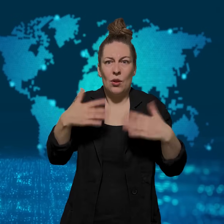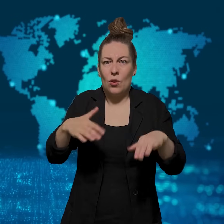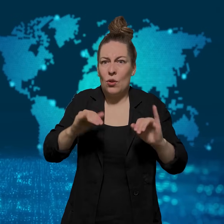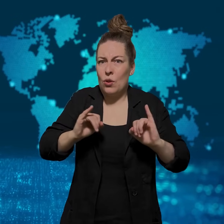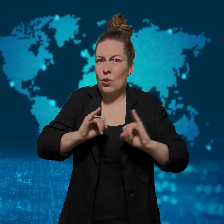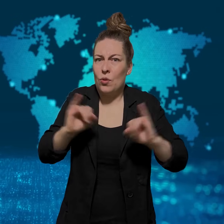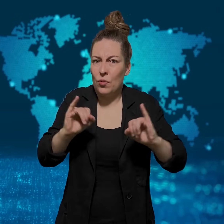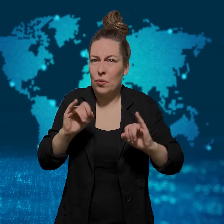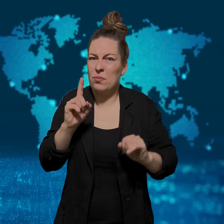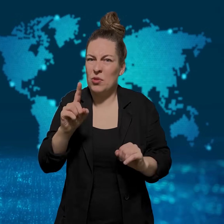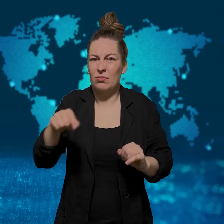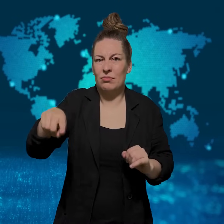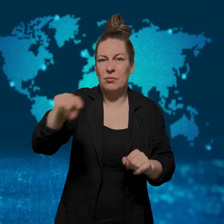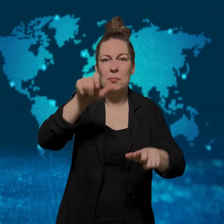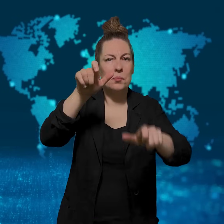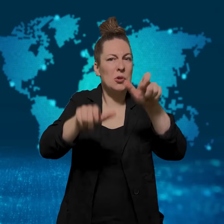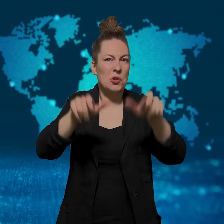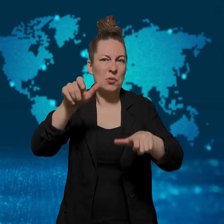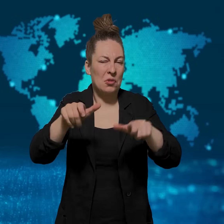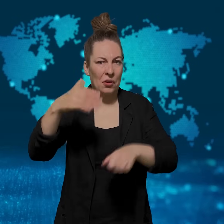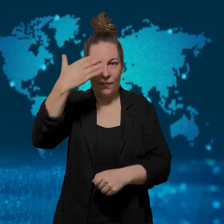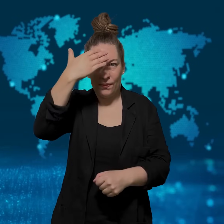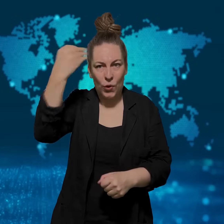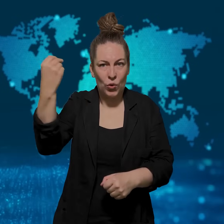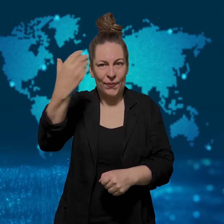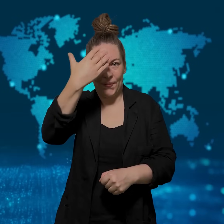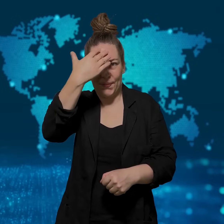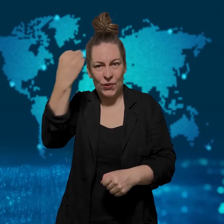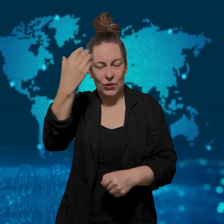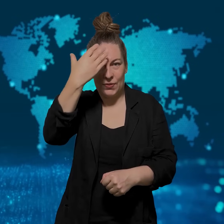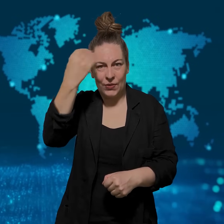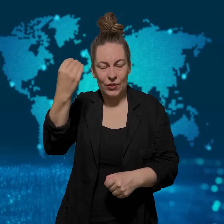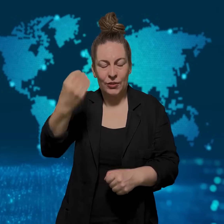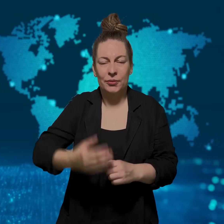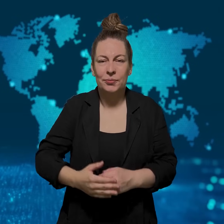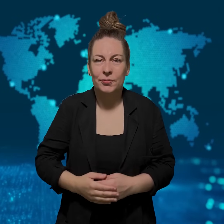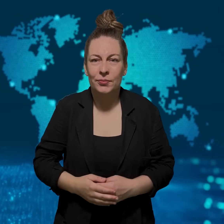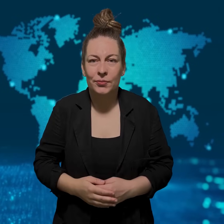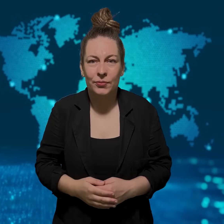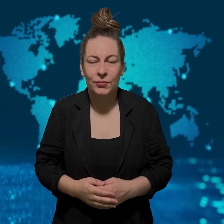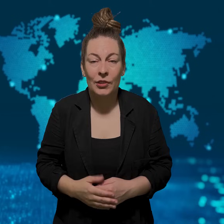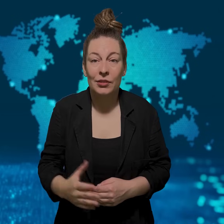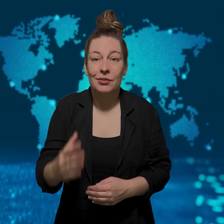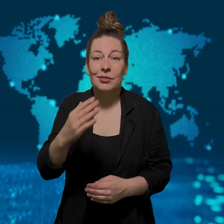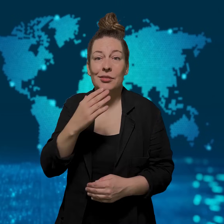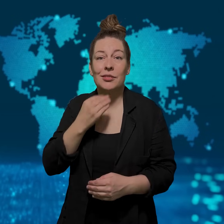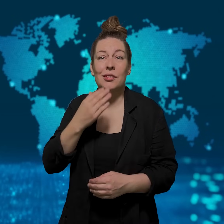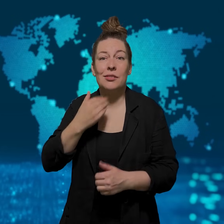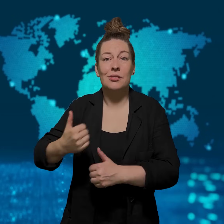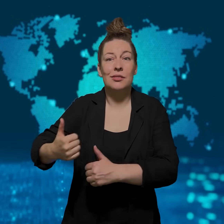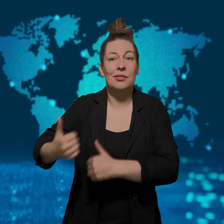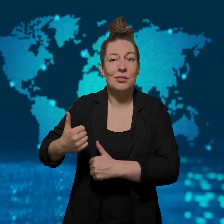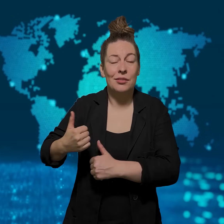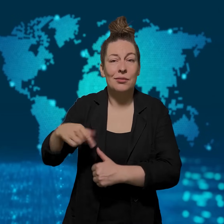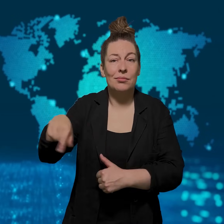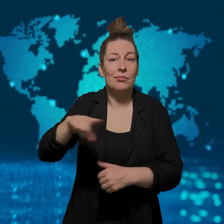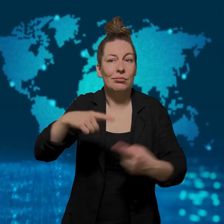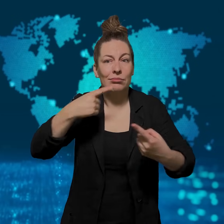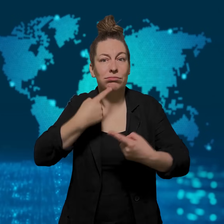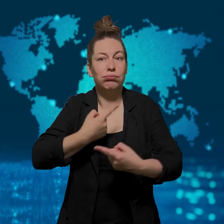Israel's army announced that they recovered three more bodies of